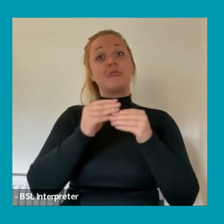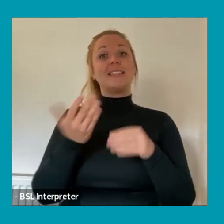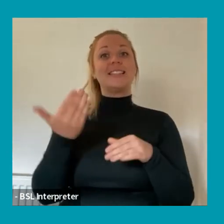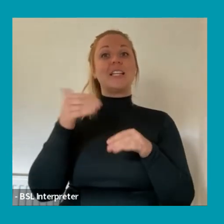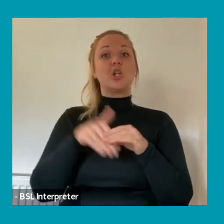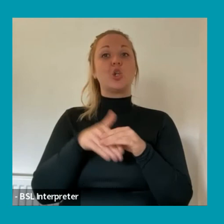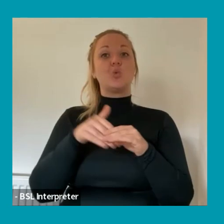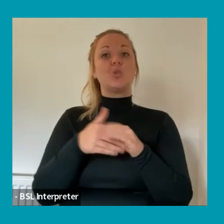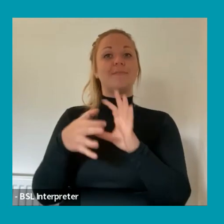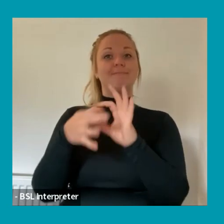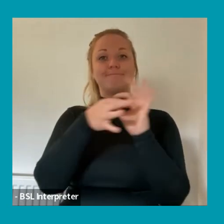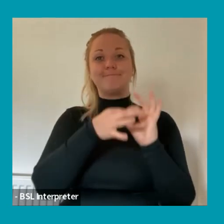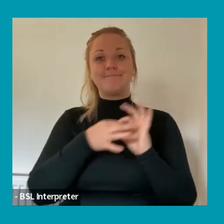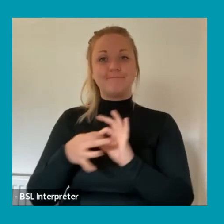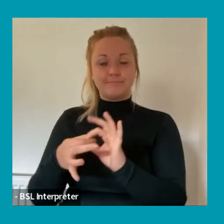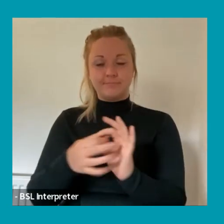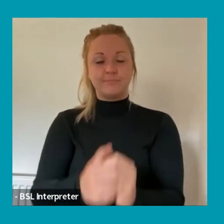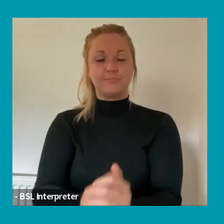It is possible B it is certainly much harder.